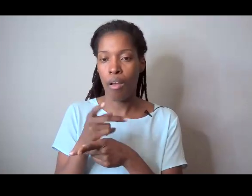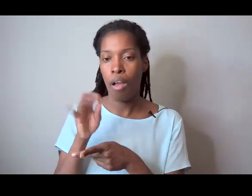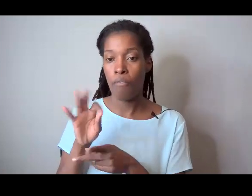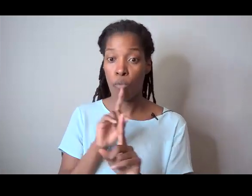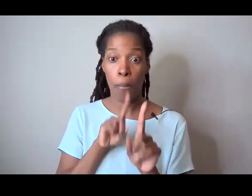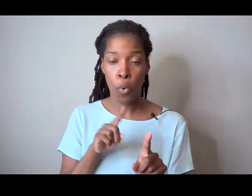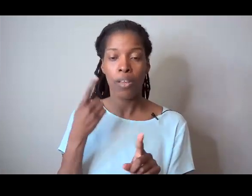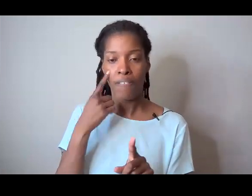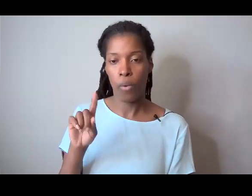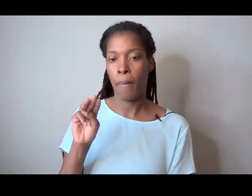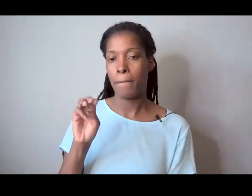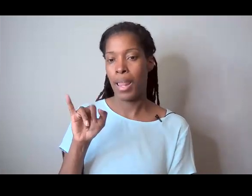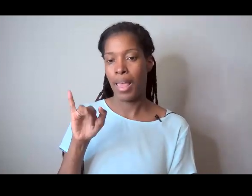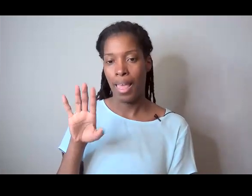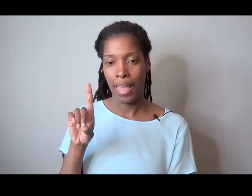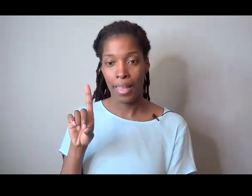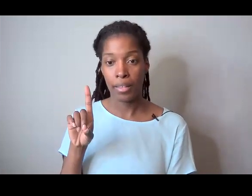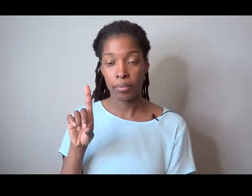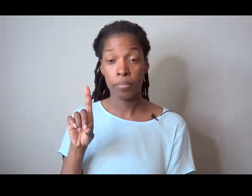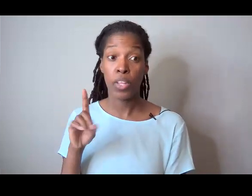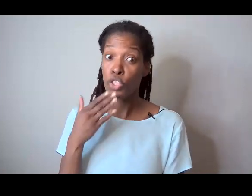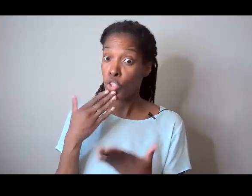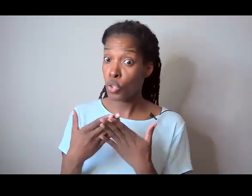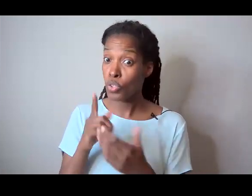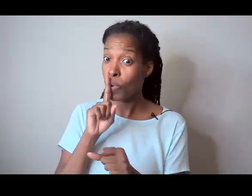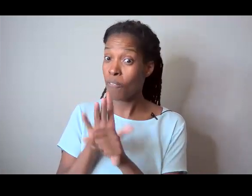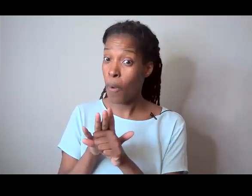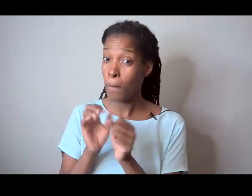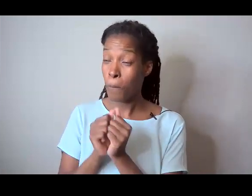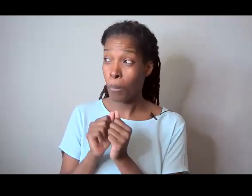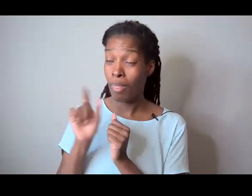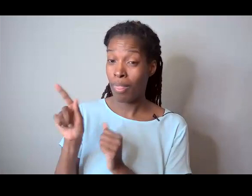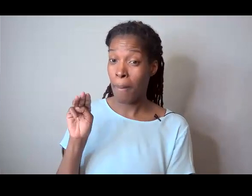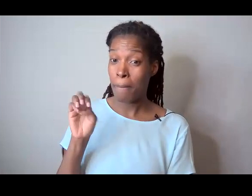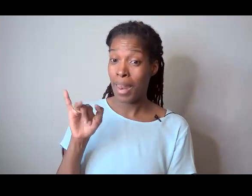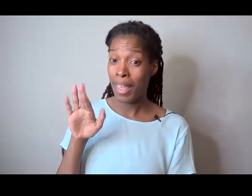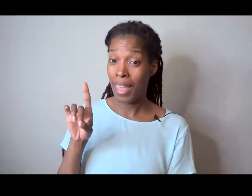It is good to just confirm with your Medicaid agency if they require any extra reporting,